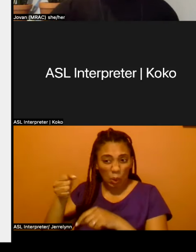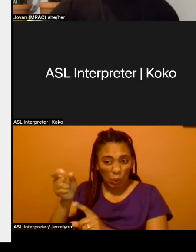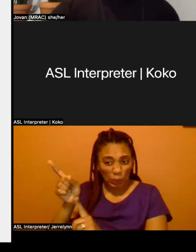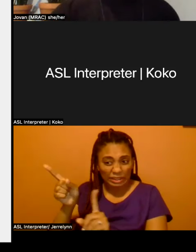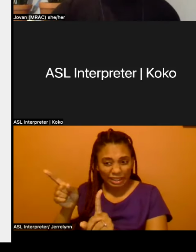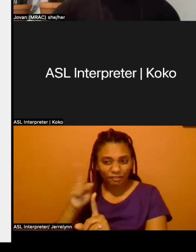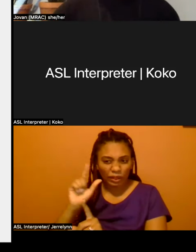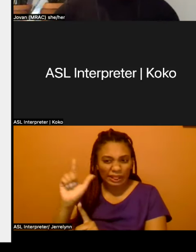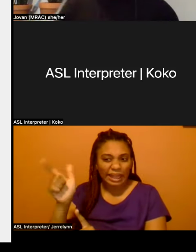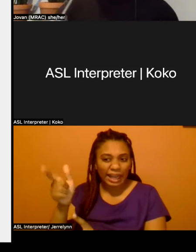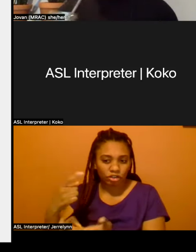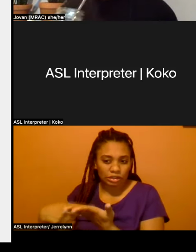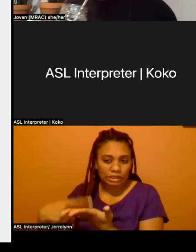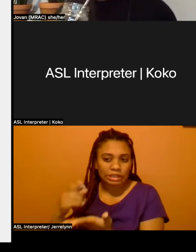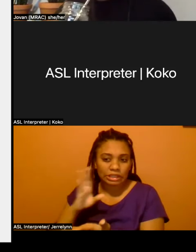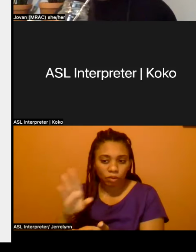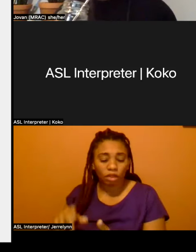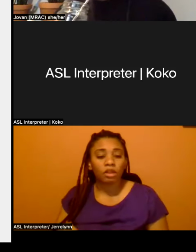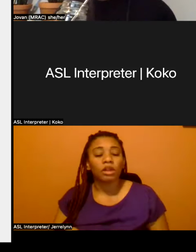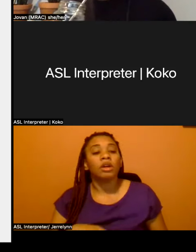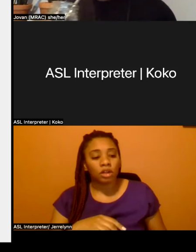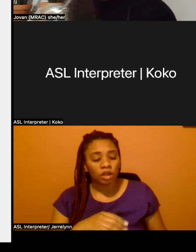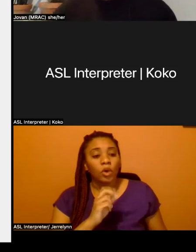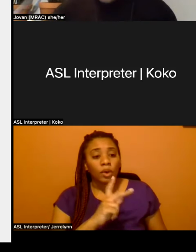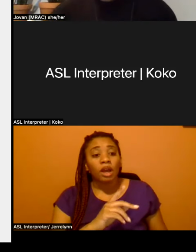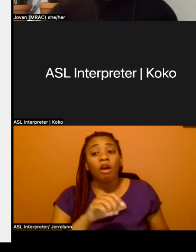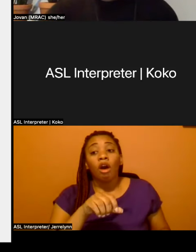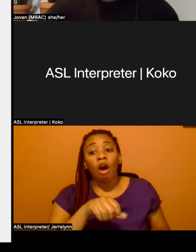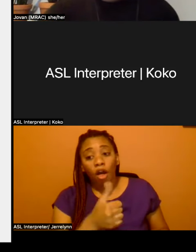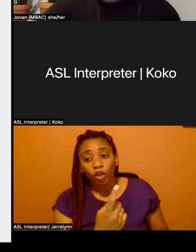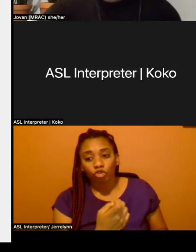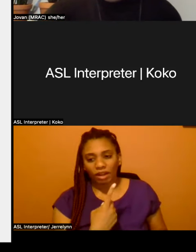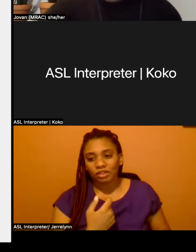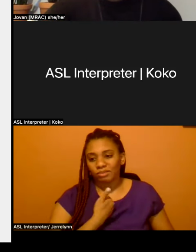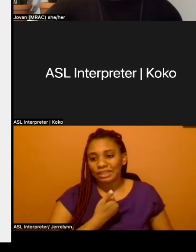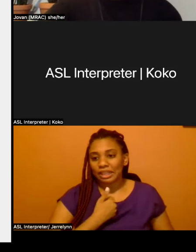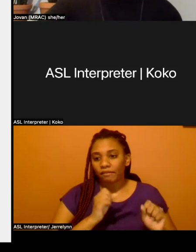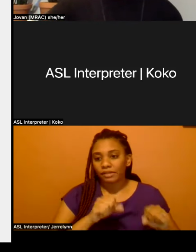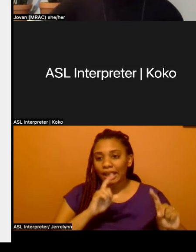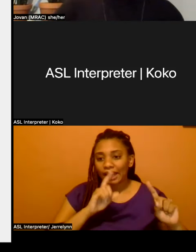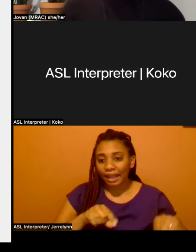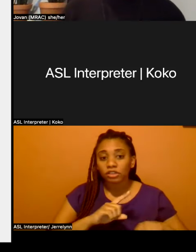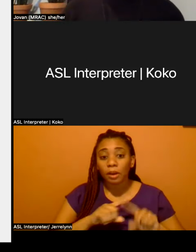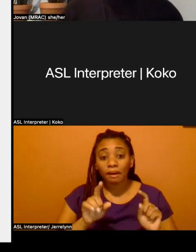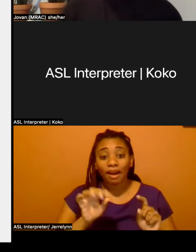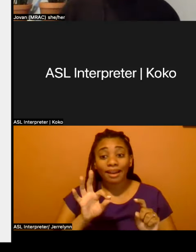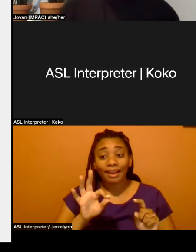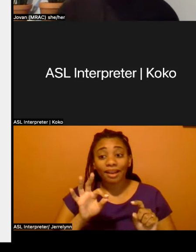[Mirella] Yeah, okay, and then another question came in, which I can answer. It's, if a person has received an MRAC grant,